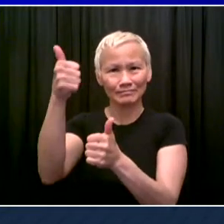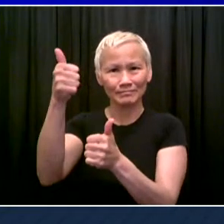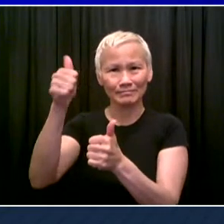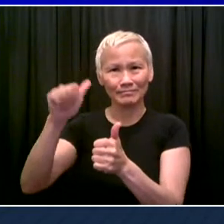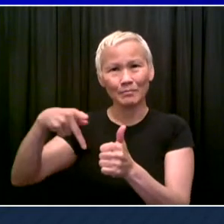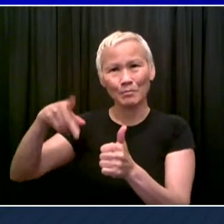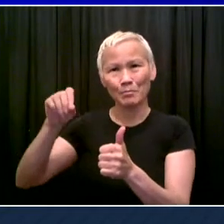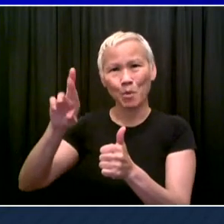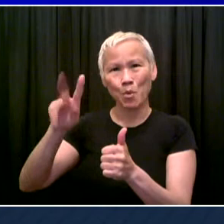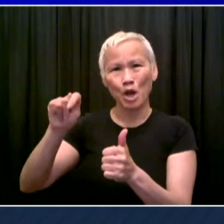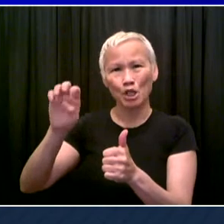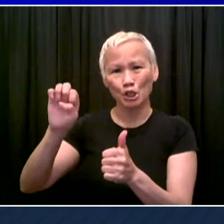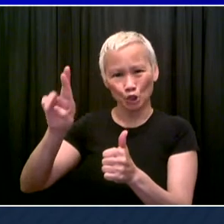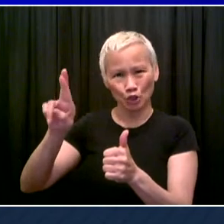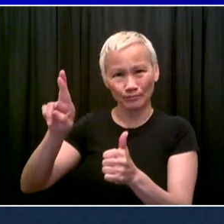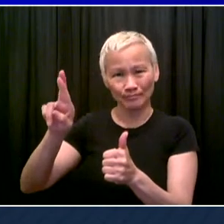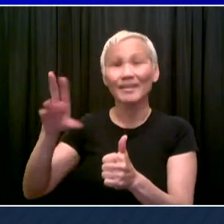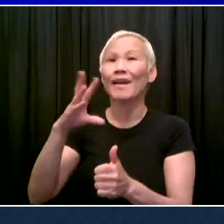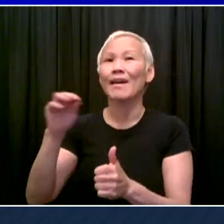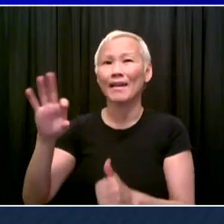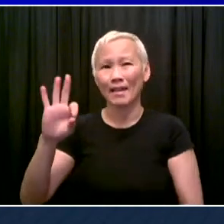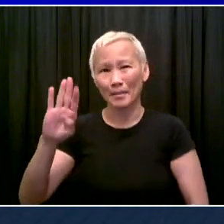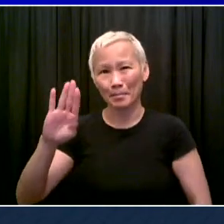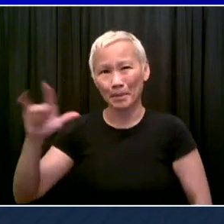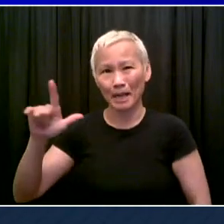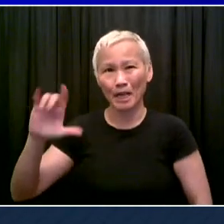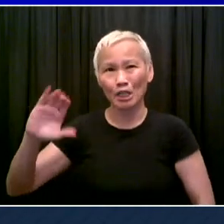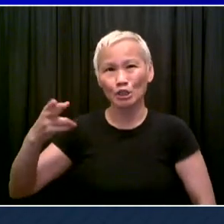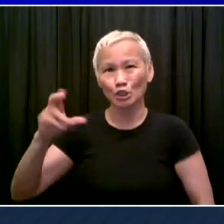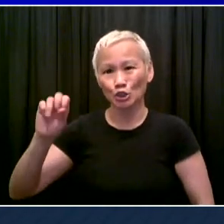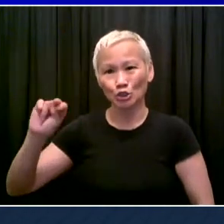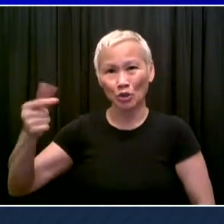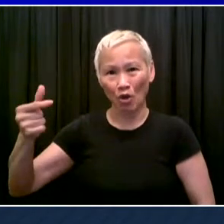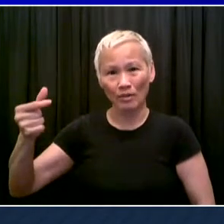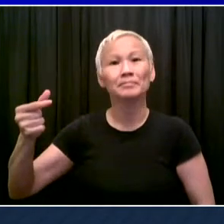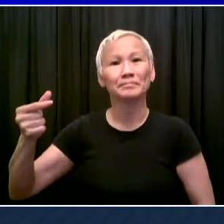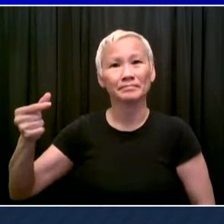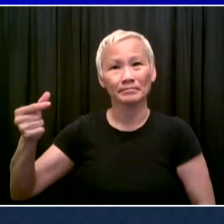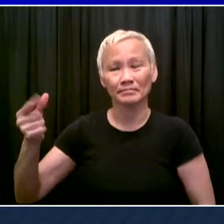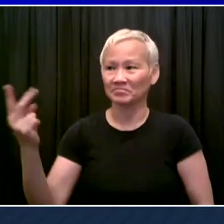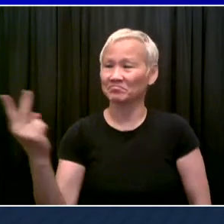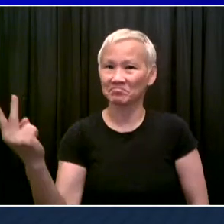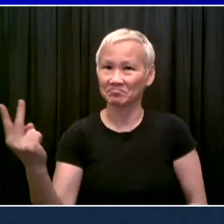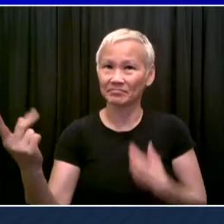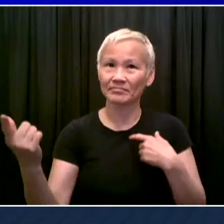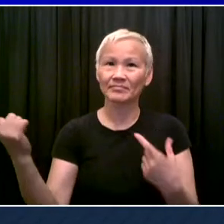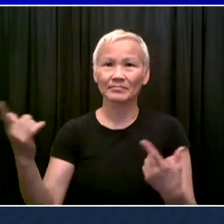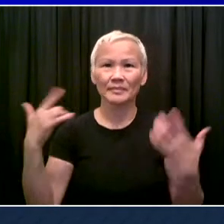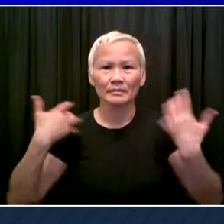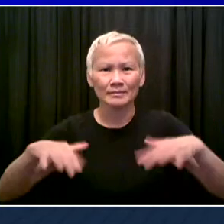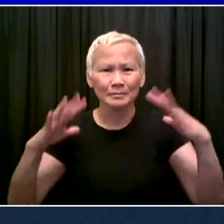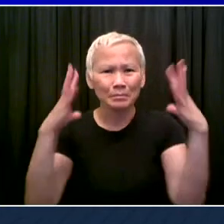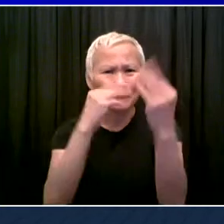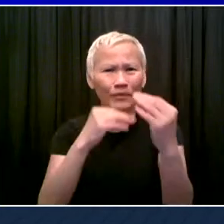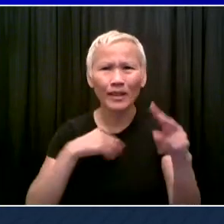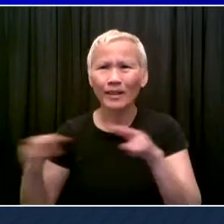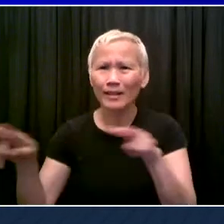MOMENT, I WAS